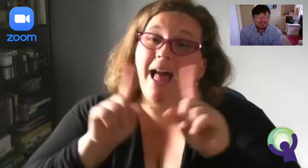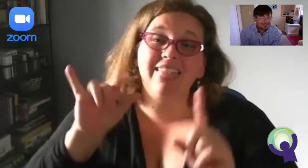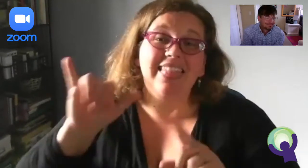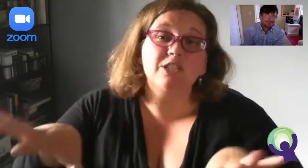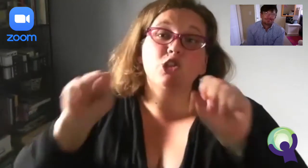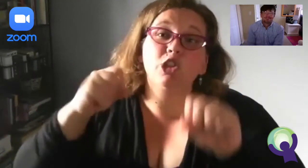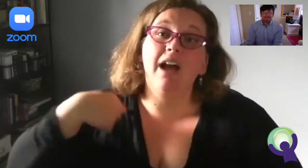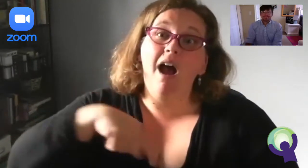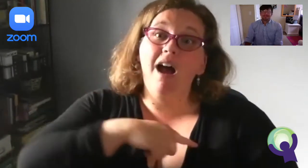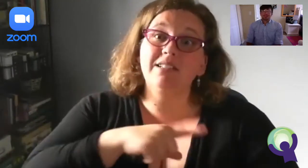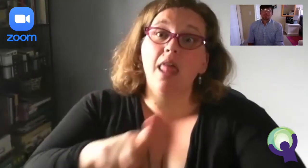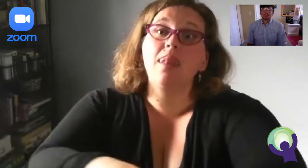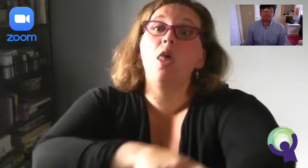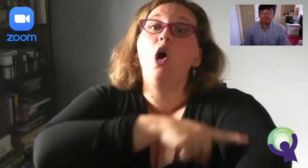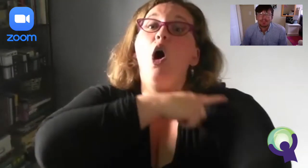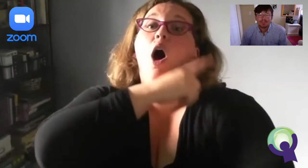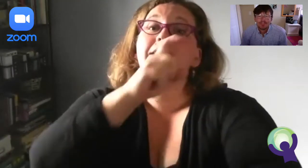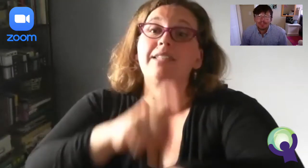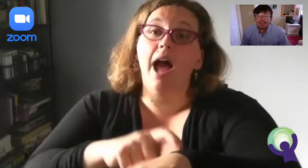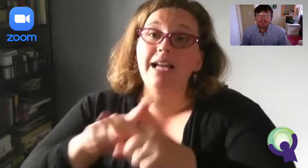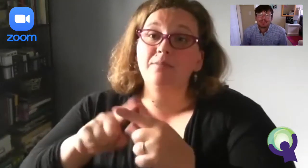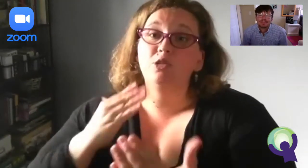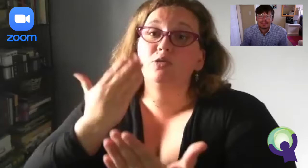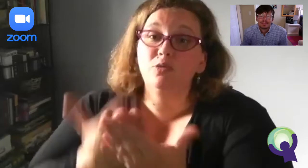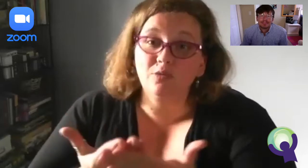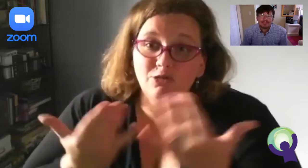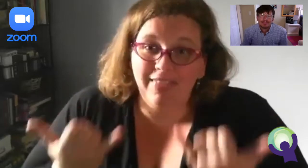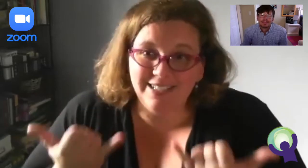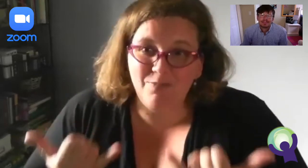spending but it has taken us a long time to get